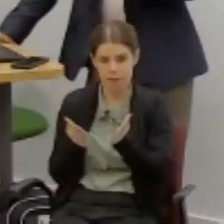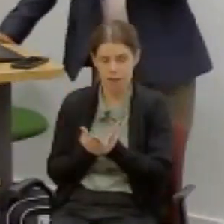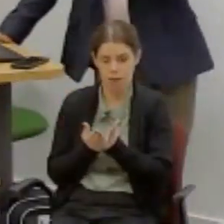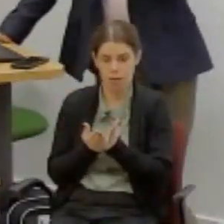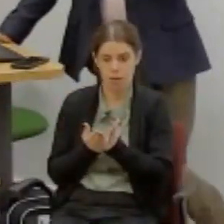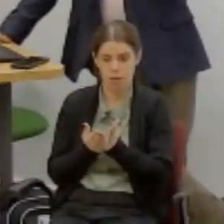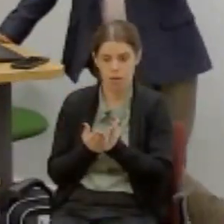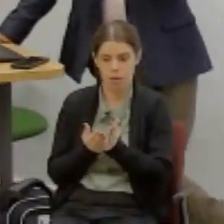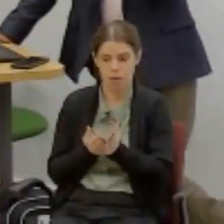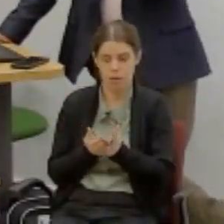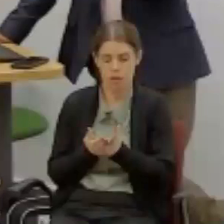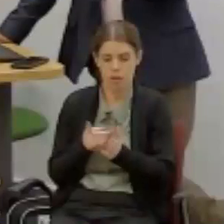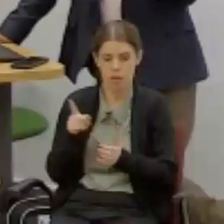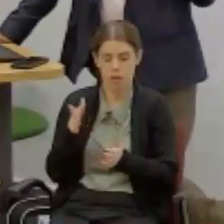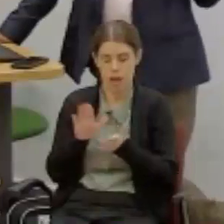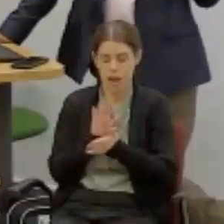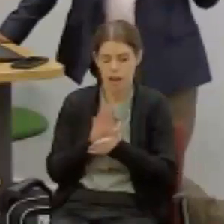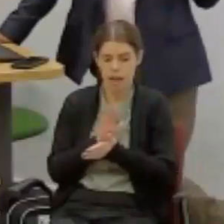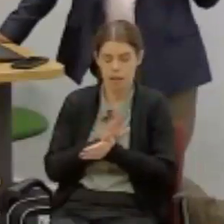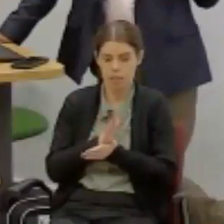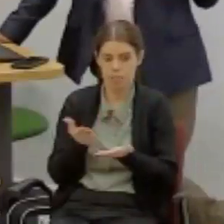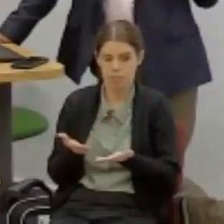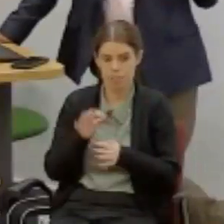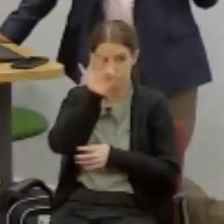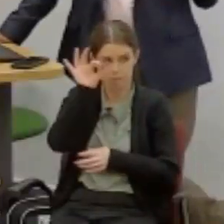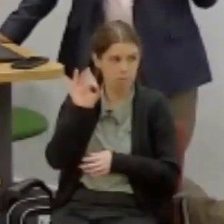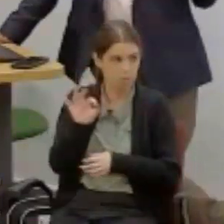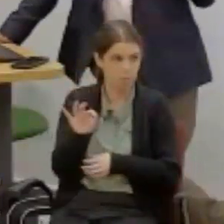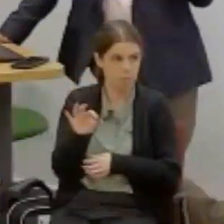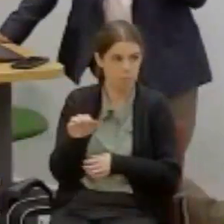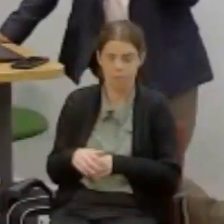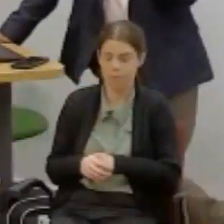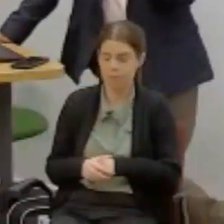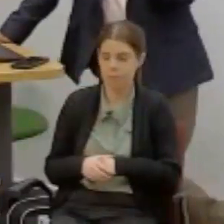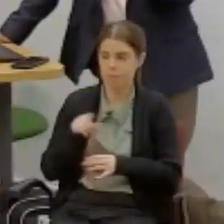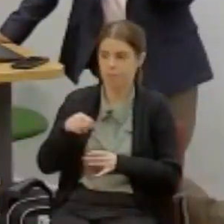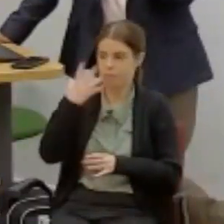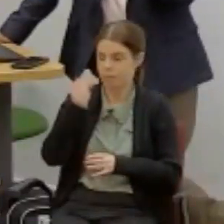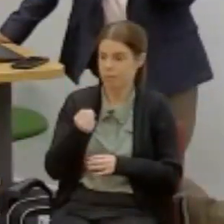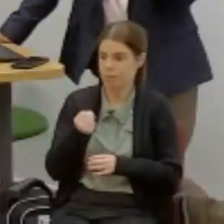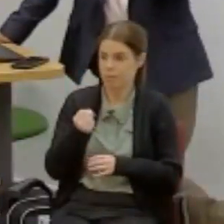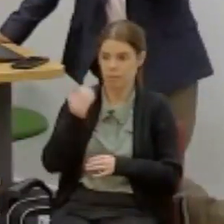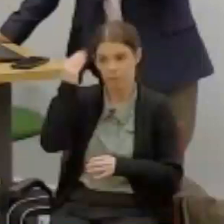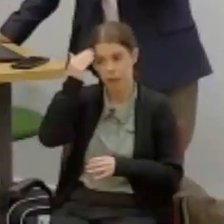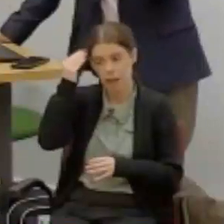So that glad you bought that We know that the current explosion to heading if you know